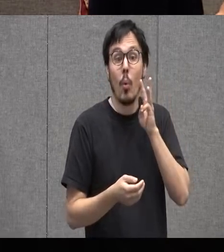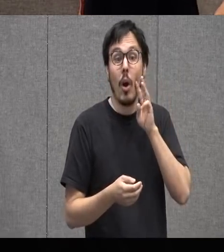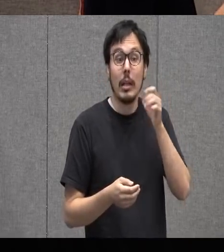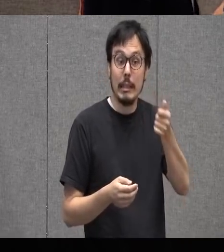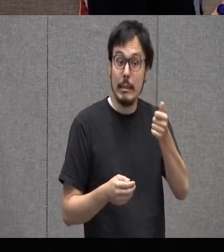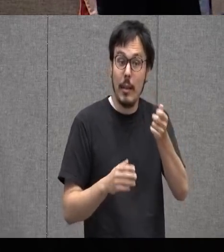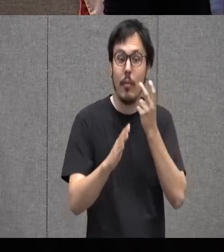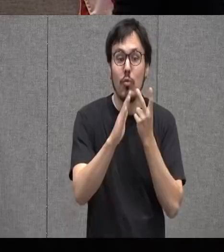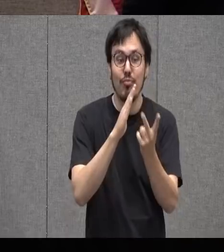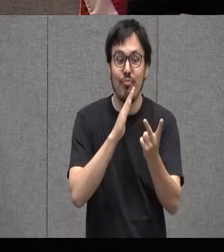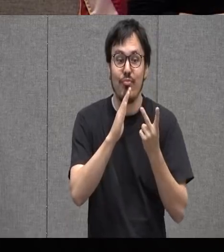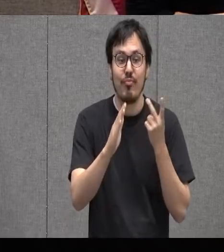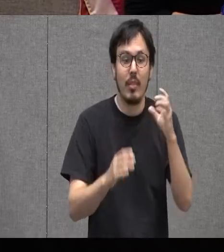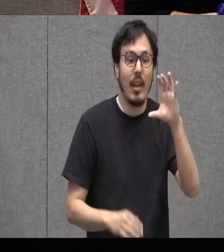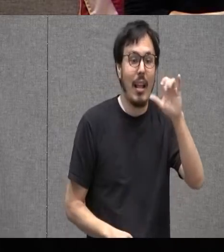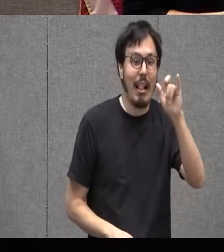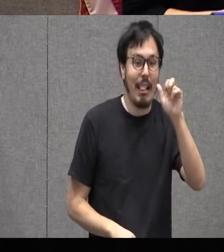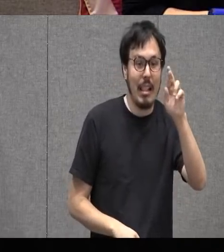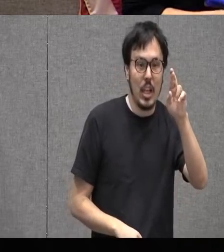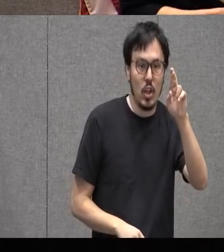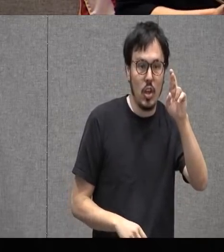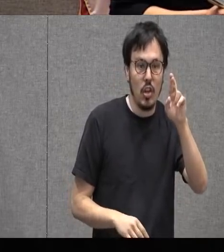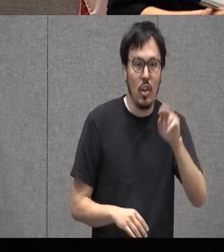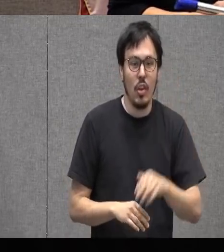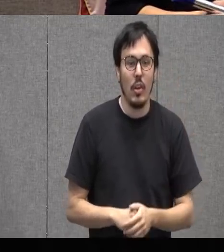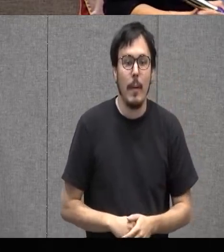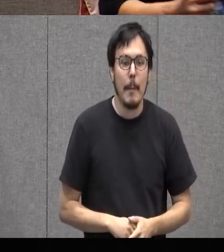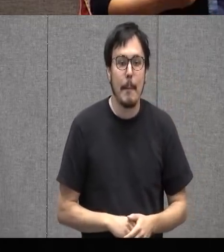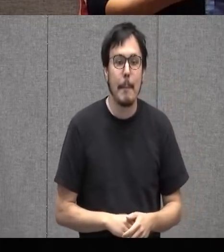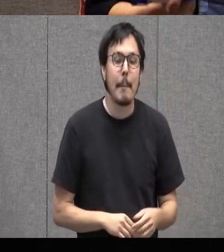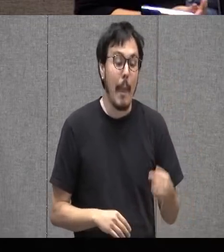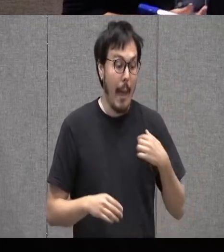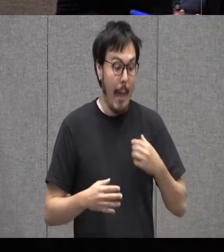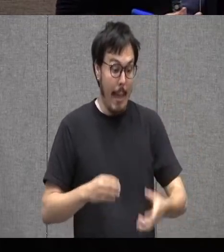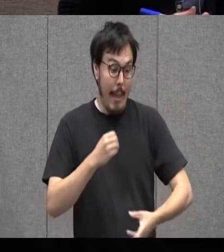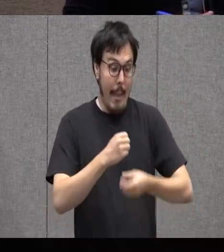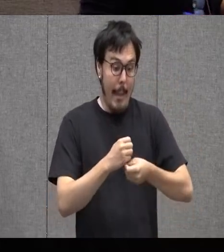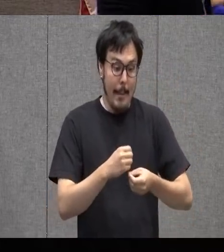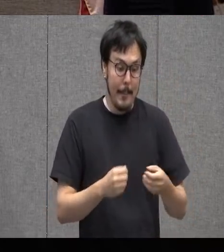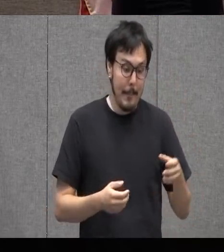Then I added my table salt to the water, and I stirred it and dissolved it.